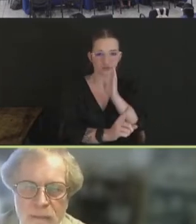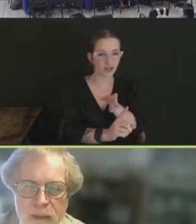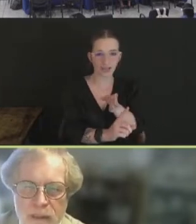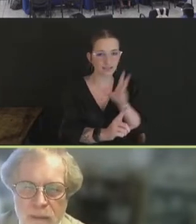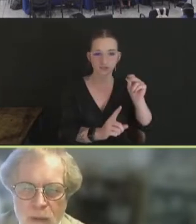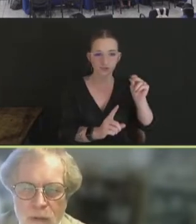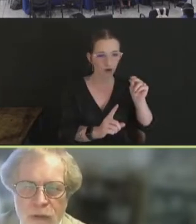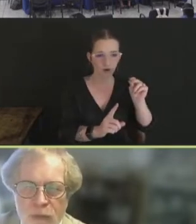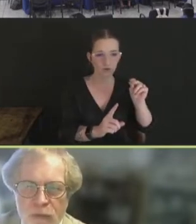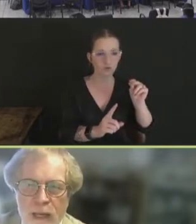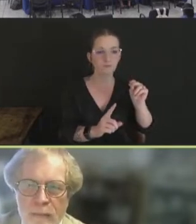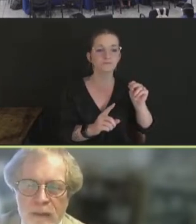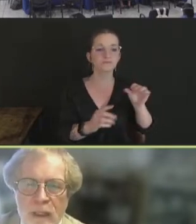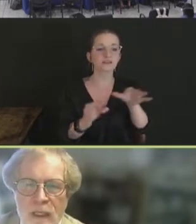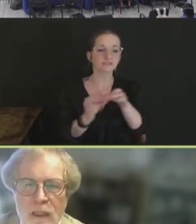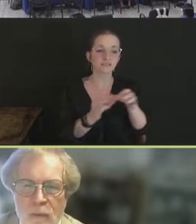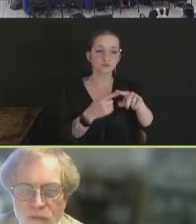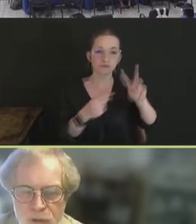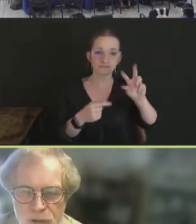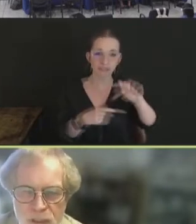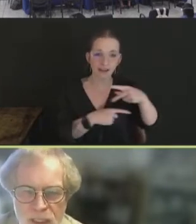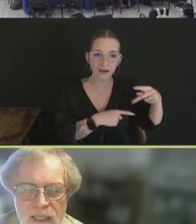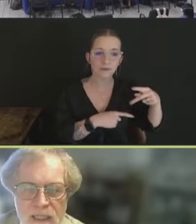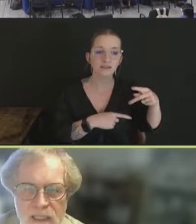Paralytic Polio, with rapid reversion.